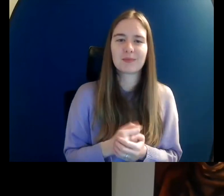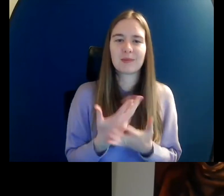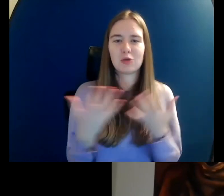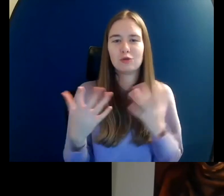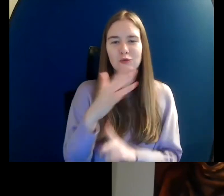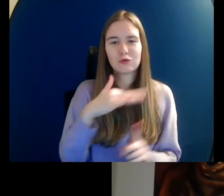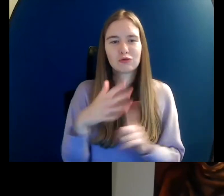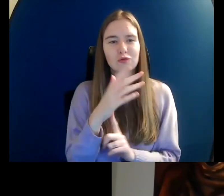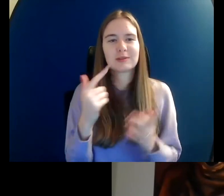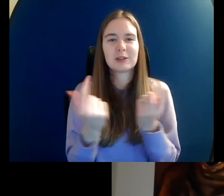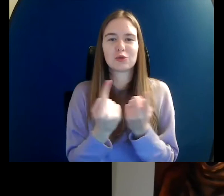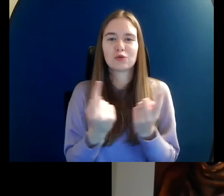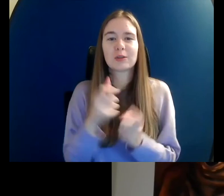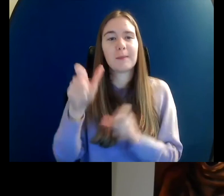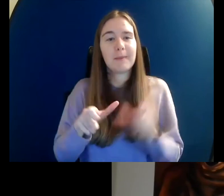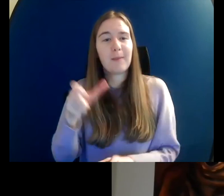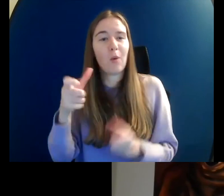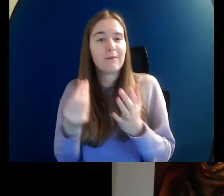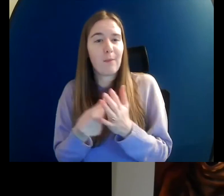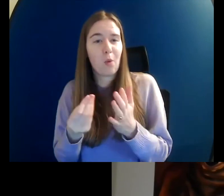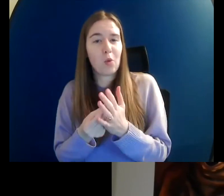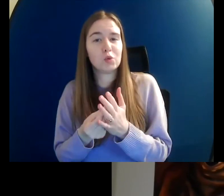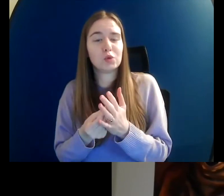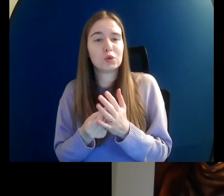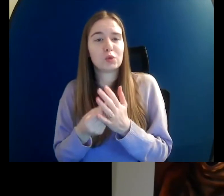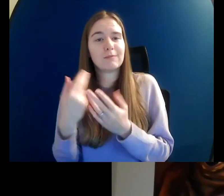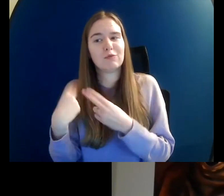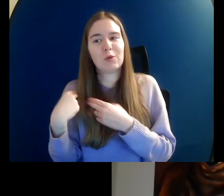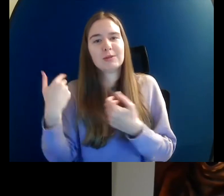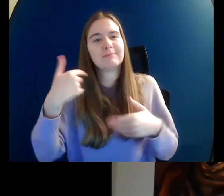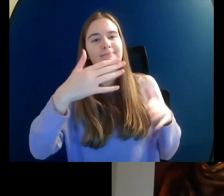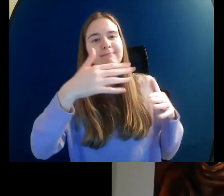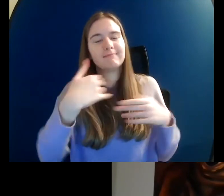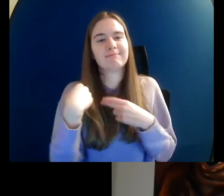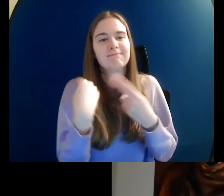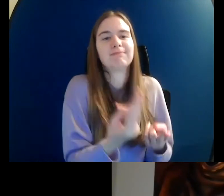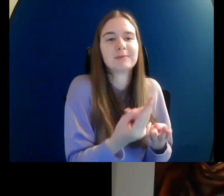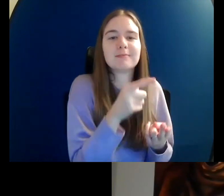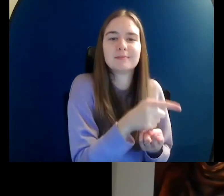it is more likely to be the people who have the most that brush the responsibility aside and demand it be the people beneath them